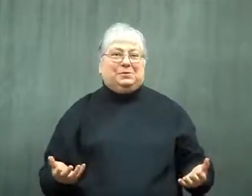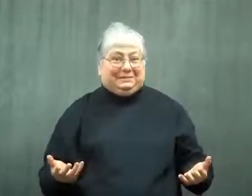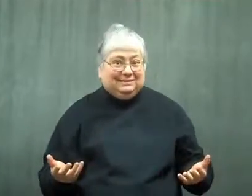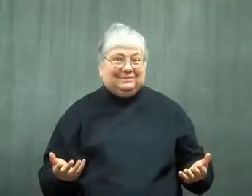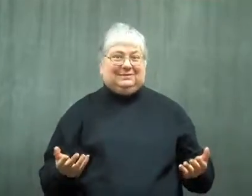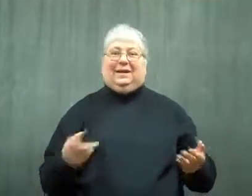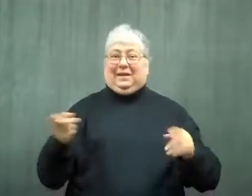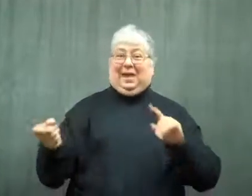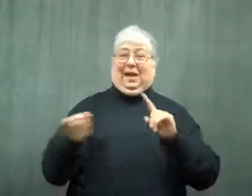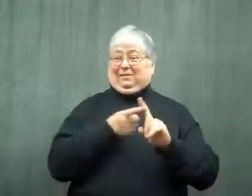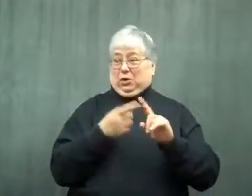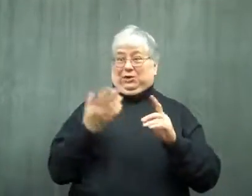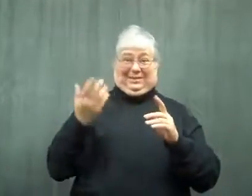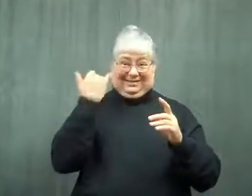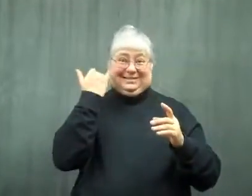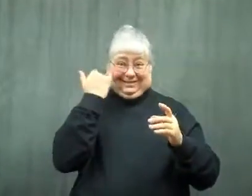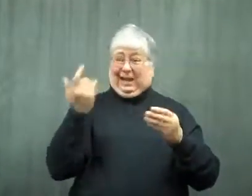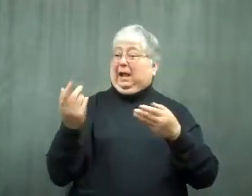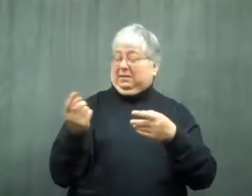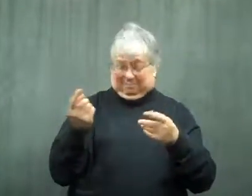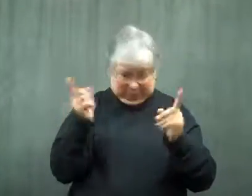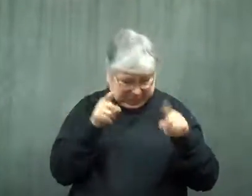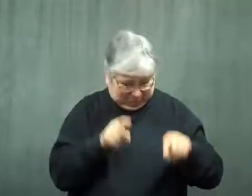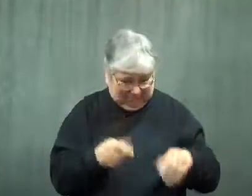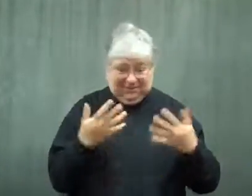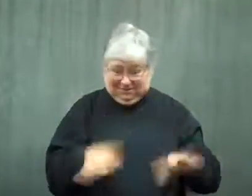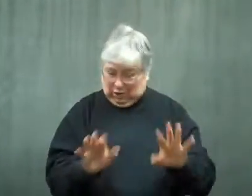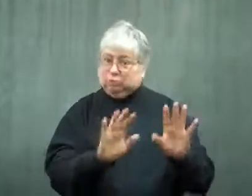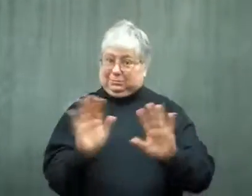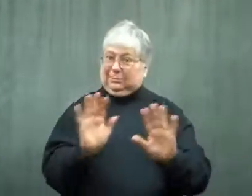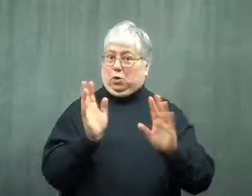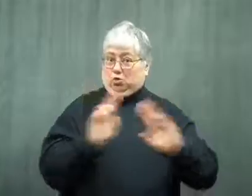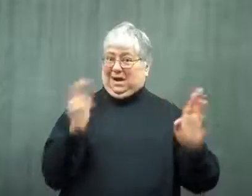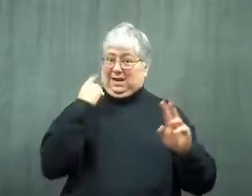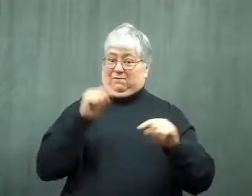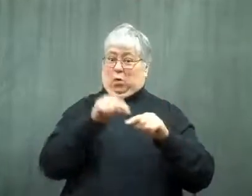First they need to get a budget in place for now through October.